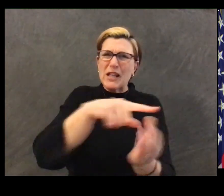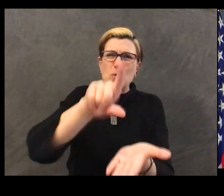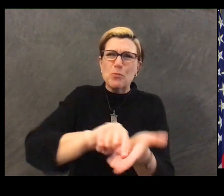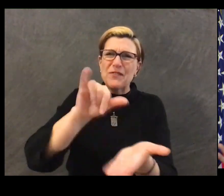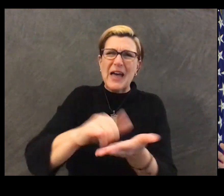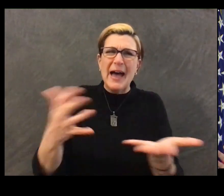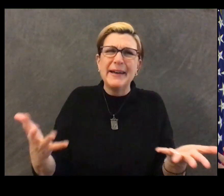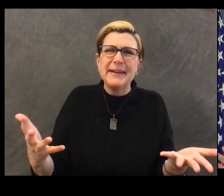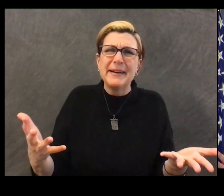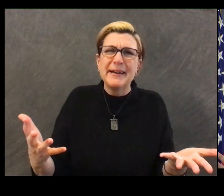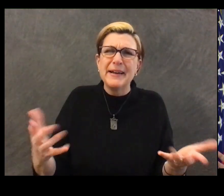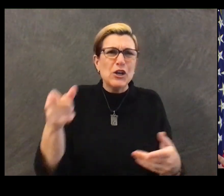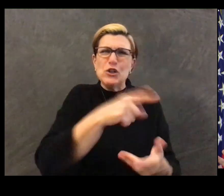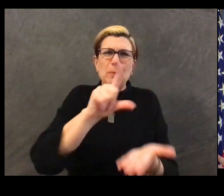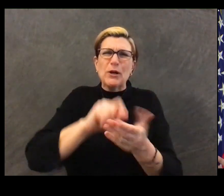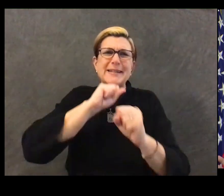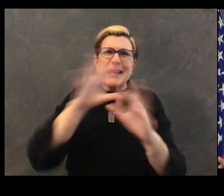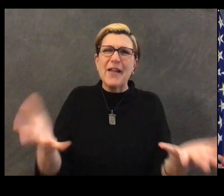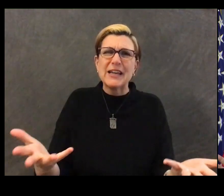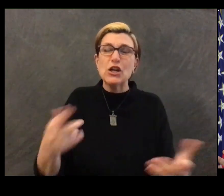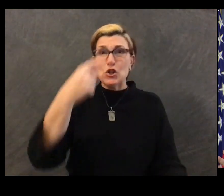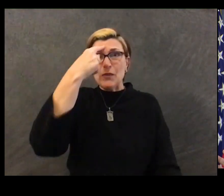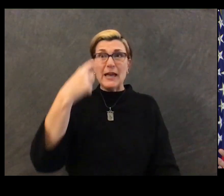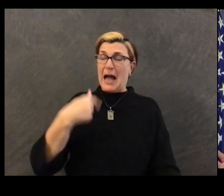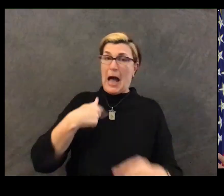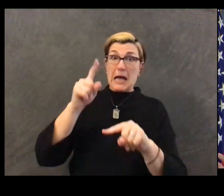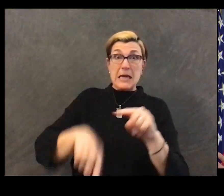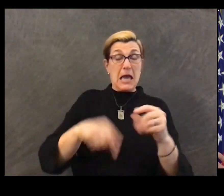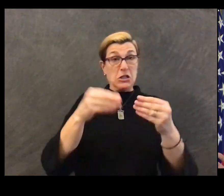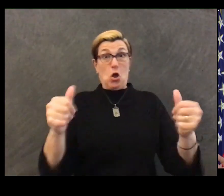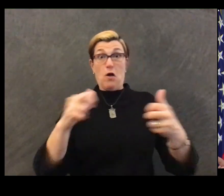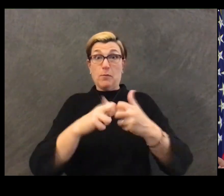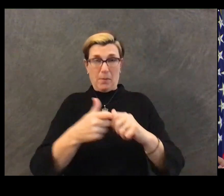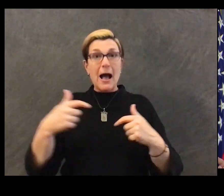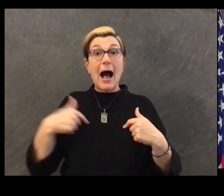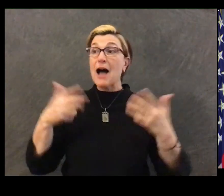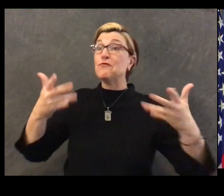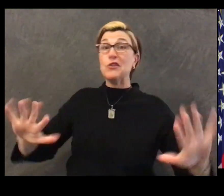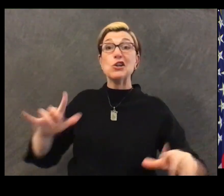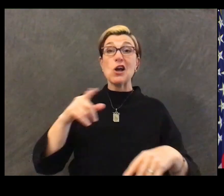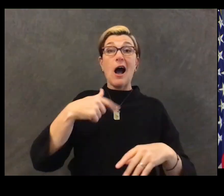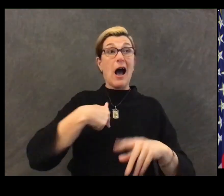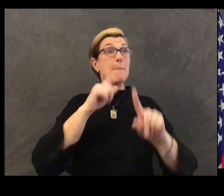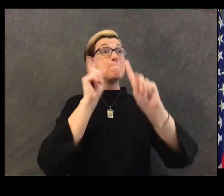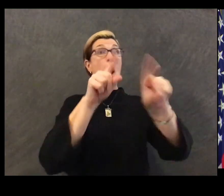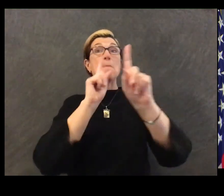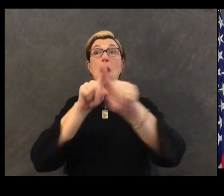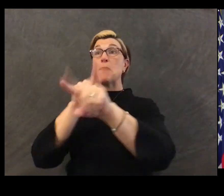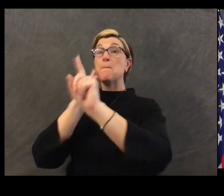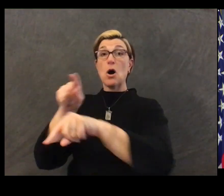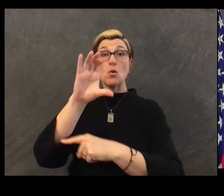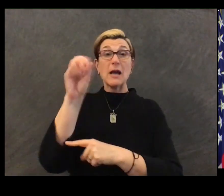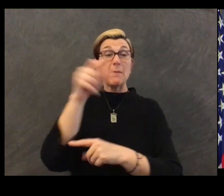because you didn't think it was possible for me to solve that problem and I solved it and nobody can believe it I just spoke to world leaders today who